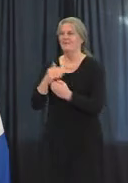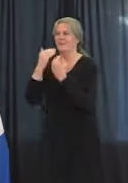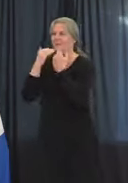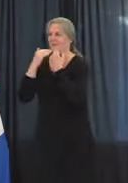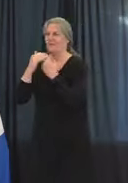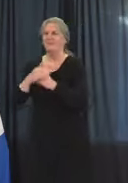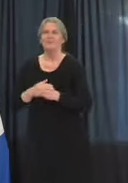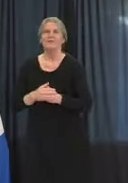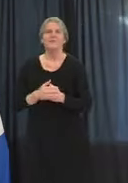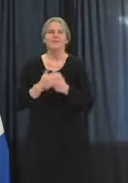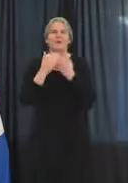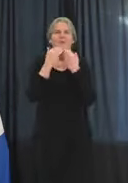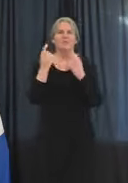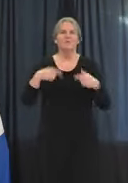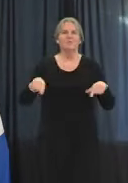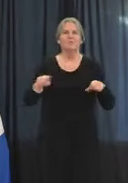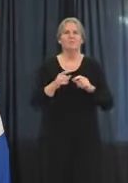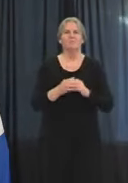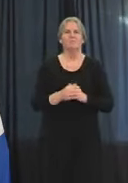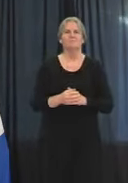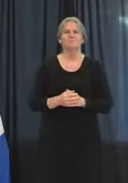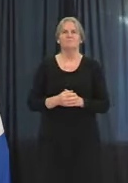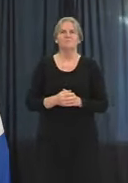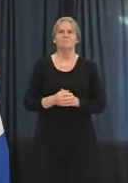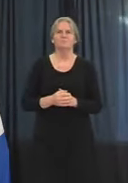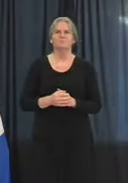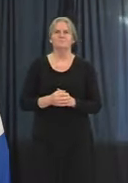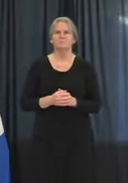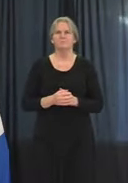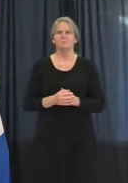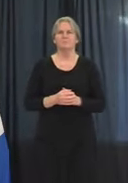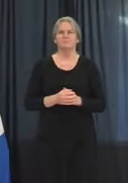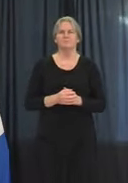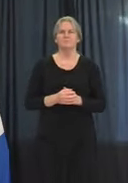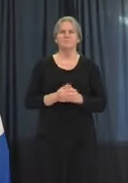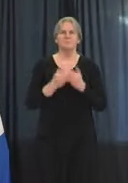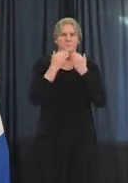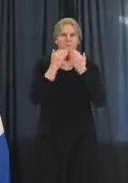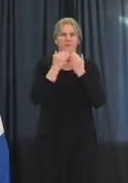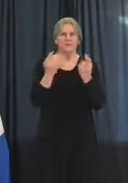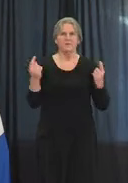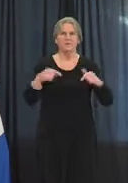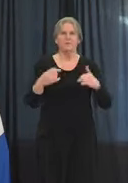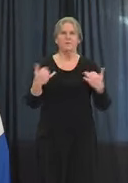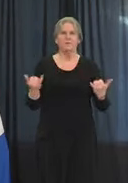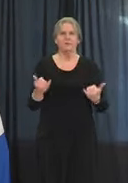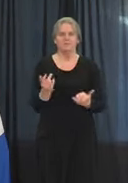media. Thank you everybody. Thank you everybody for joining